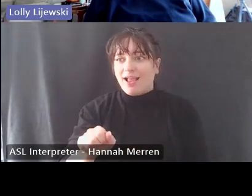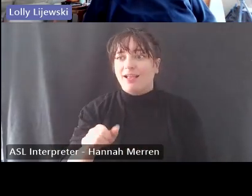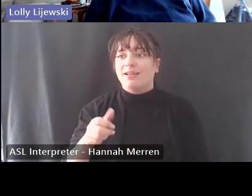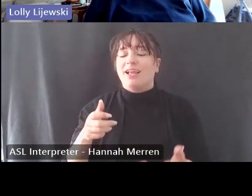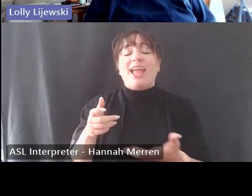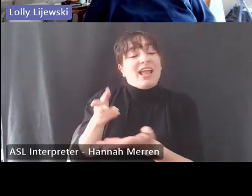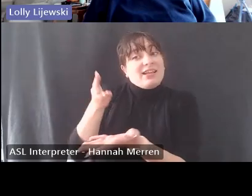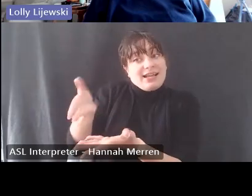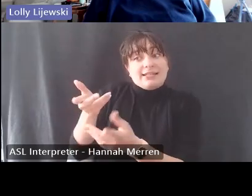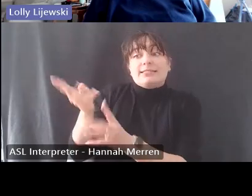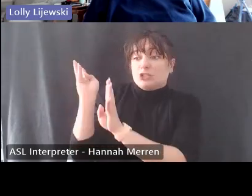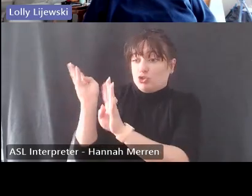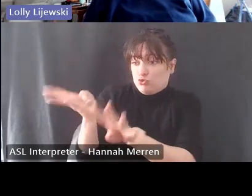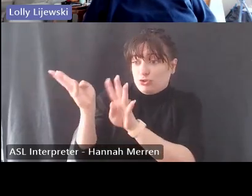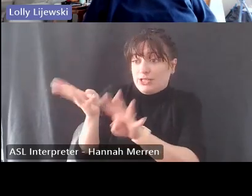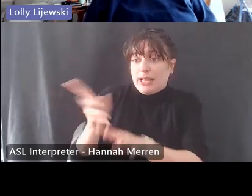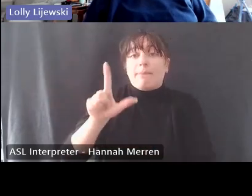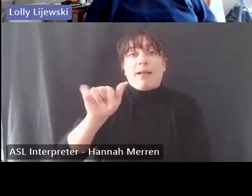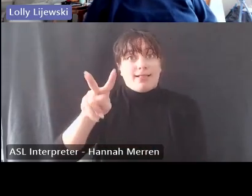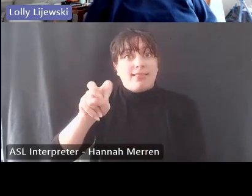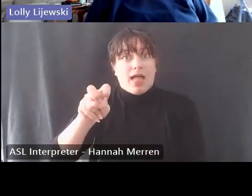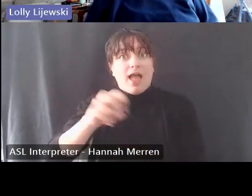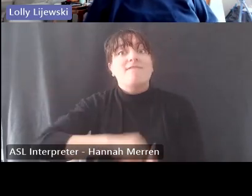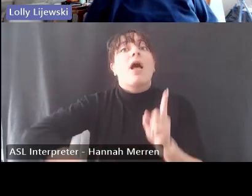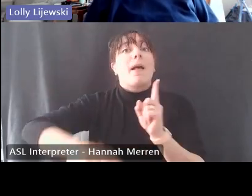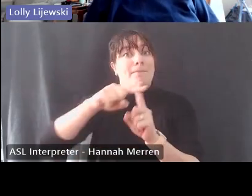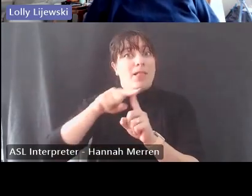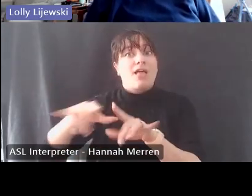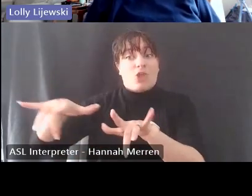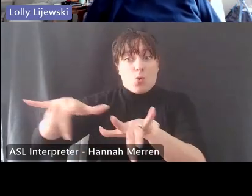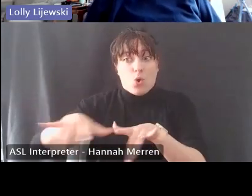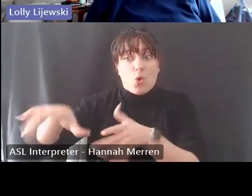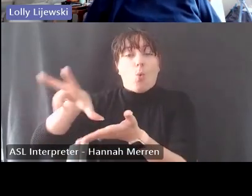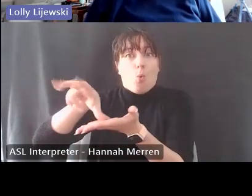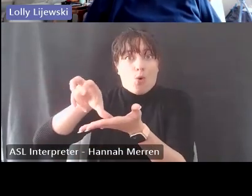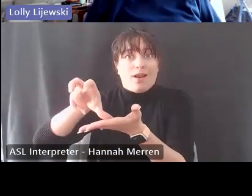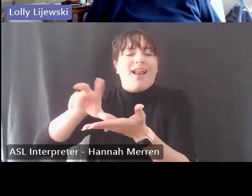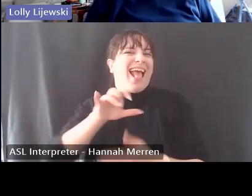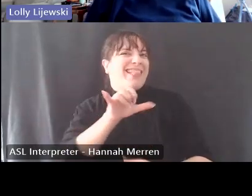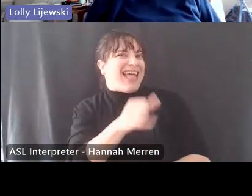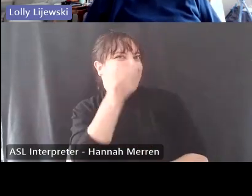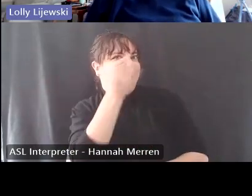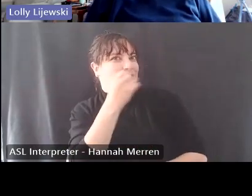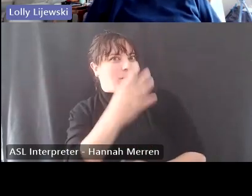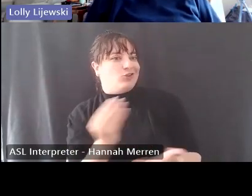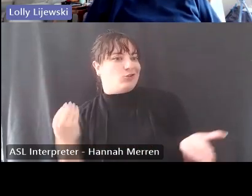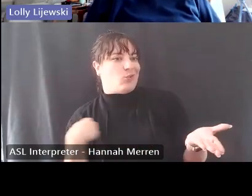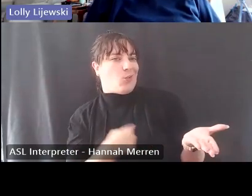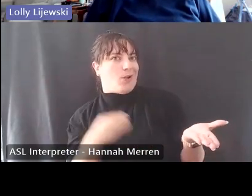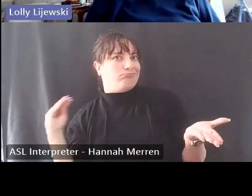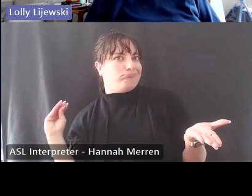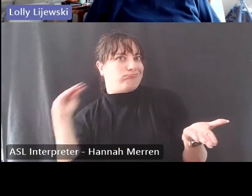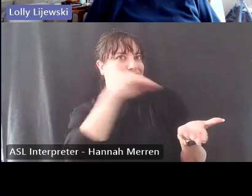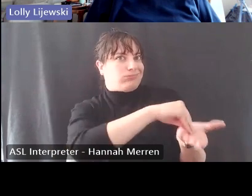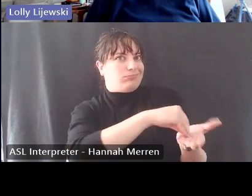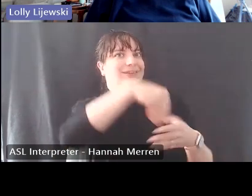And we will post that information in the Q&A, so you can click on those links for more information. Thank you, Jay.